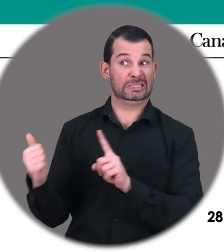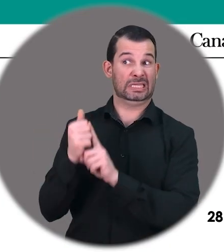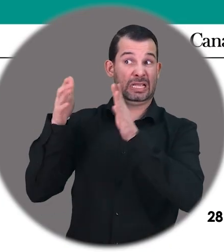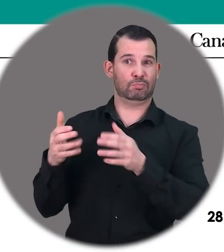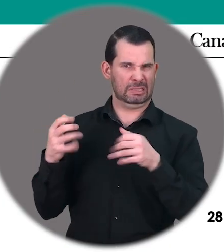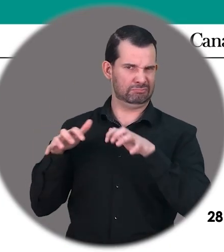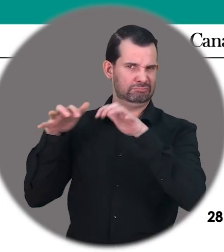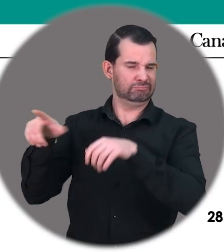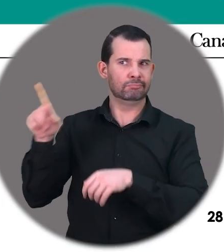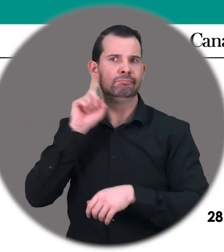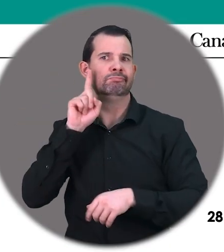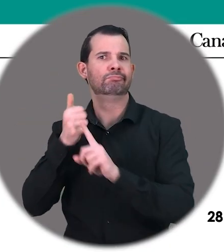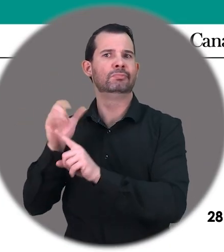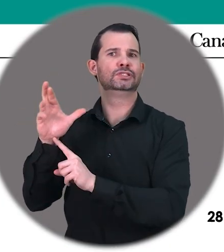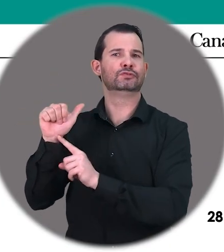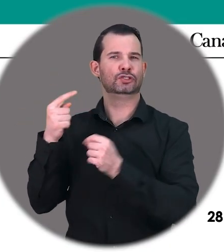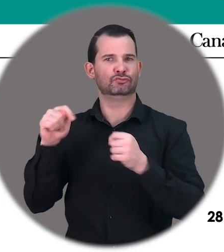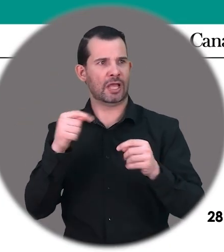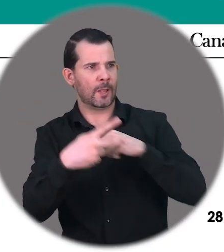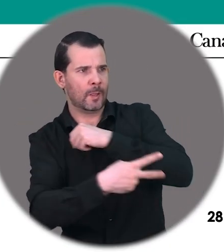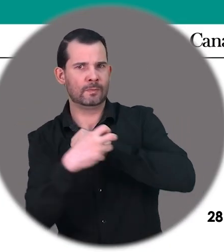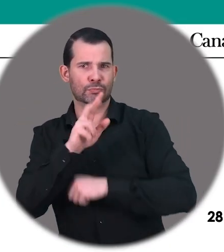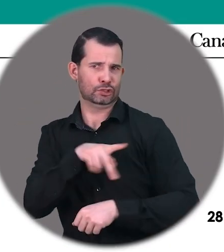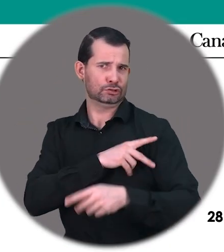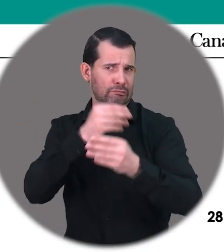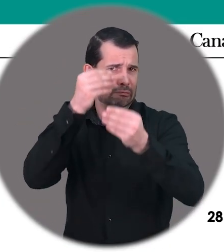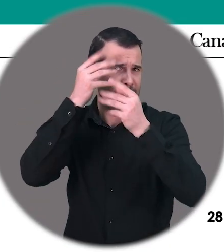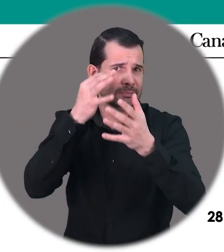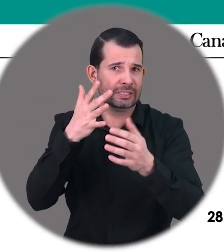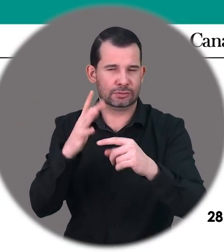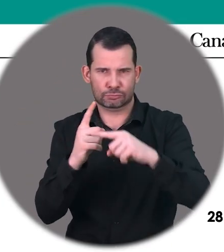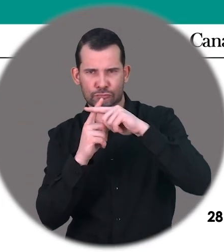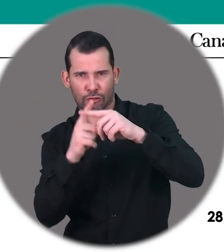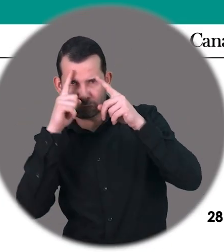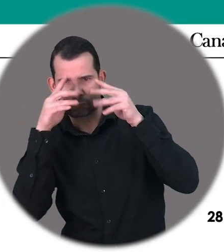Scammers imitate the CRA to try to steal your personal information